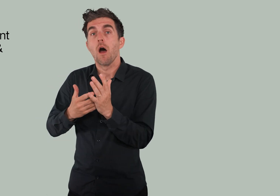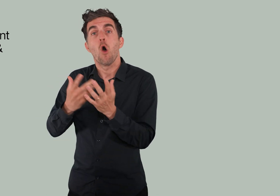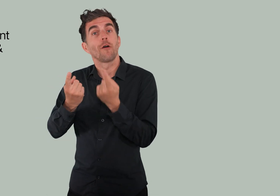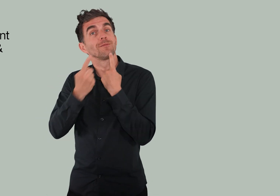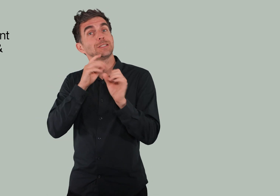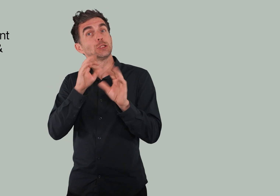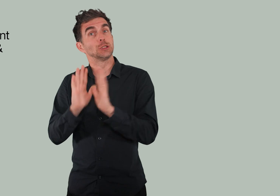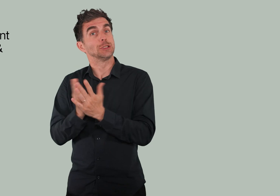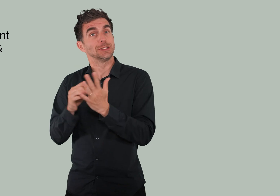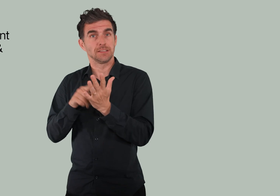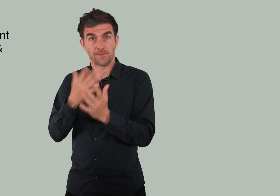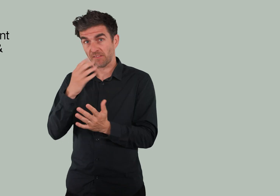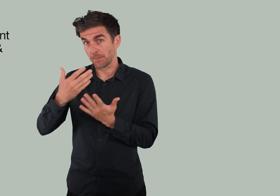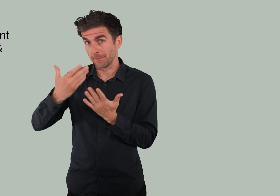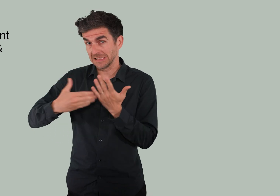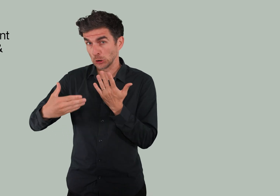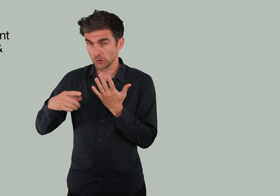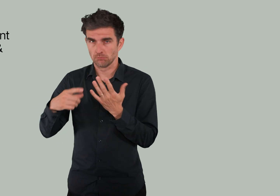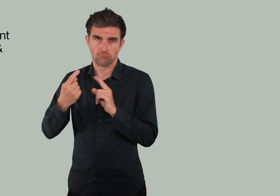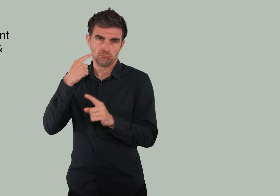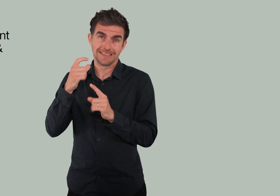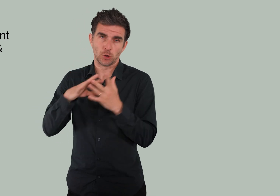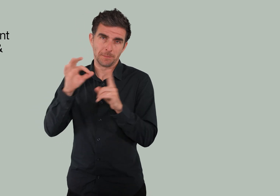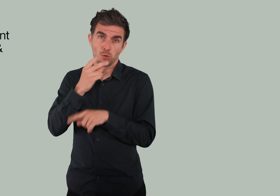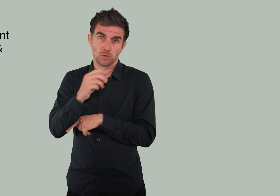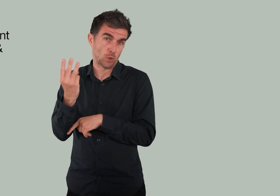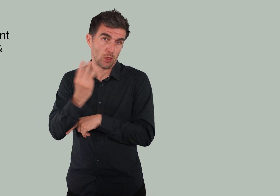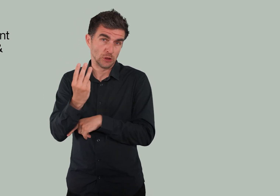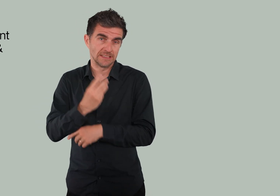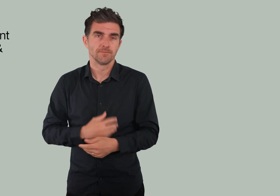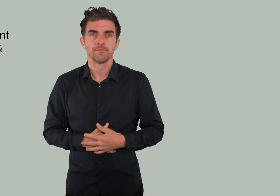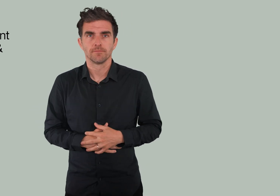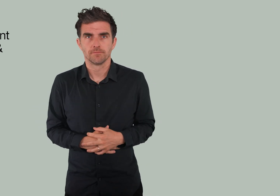“information booklet” is 50 pages (DWP, 2013).